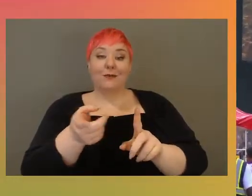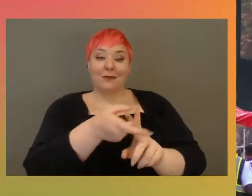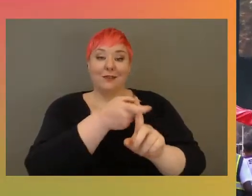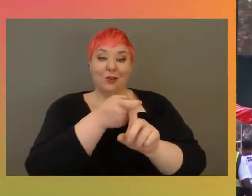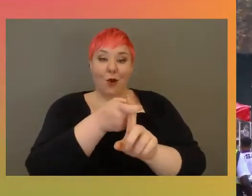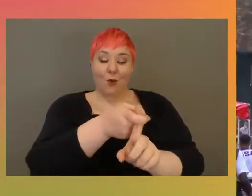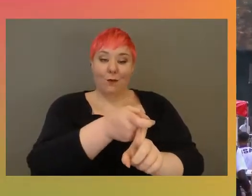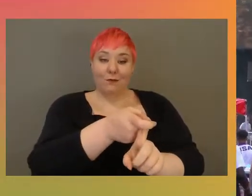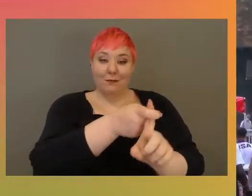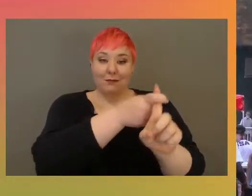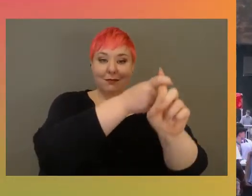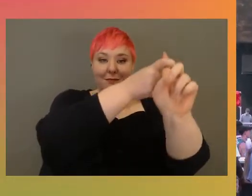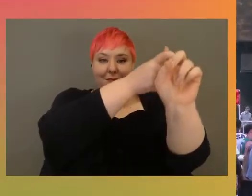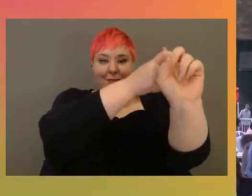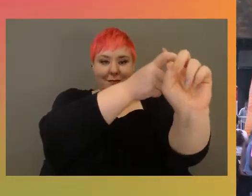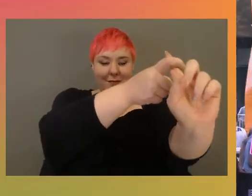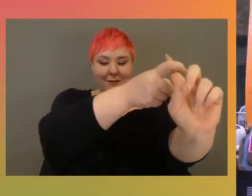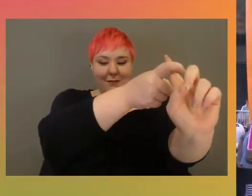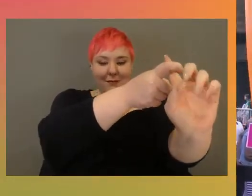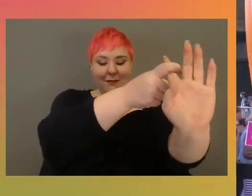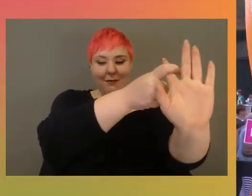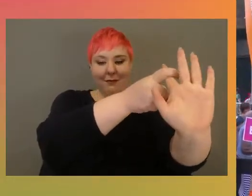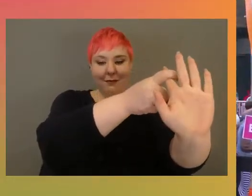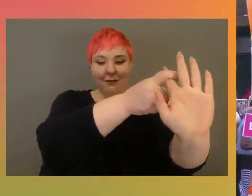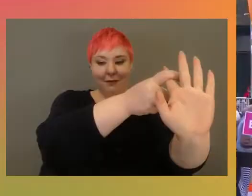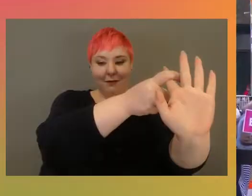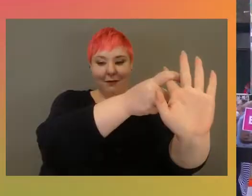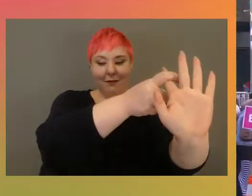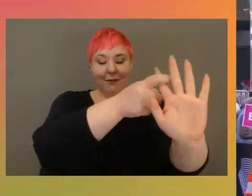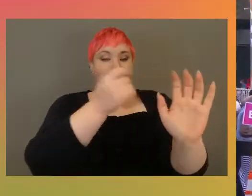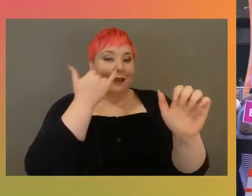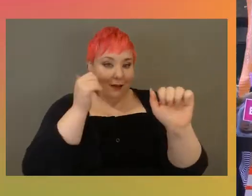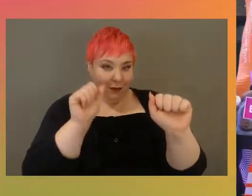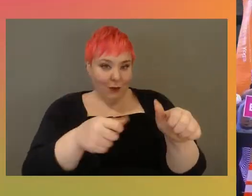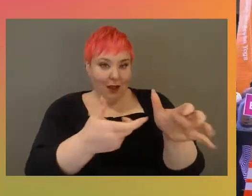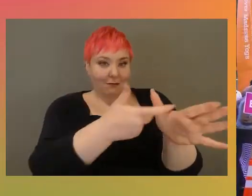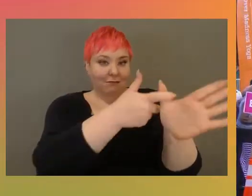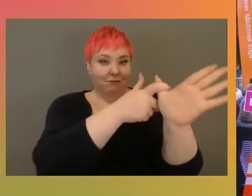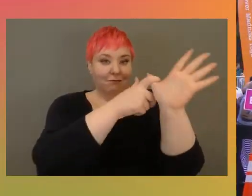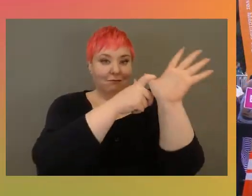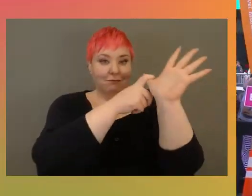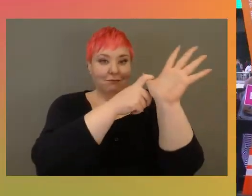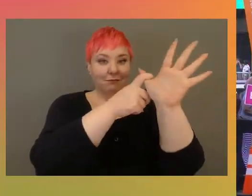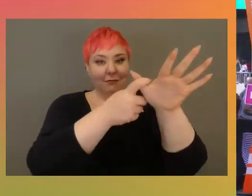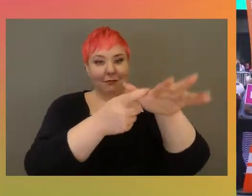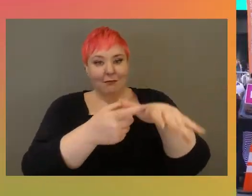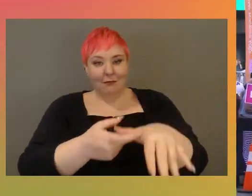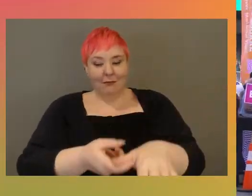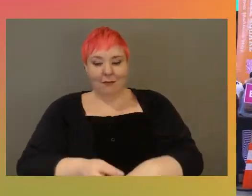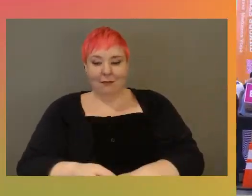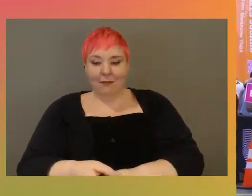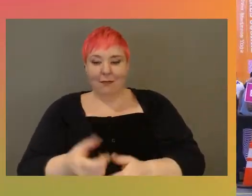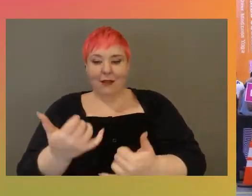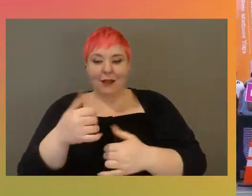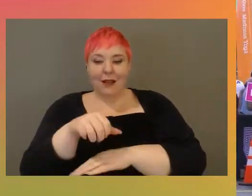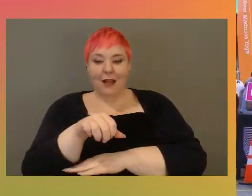COME BACK TO CENTER. HOLD THE BIG TOE. OPEN THE CHEST.